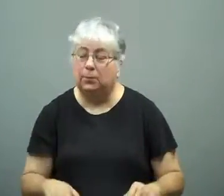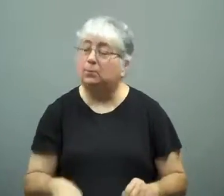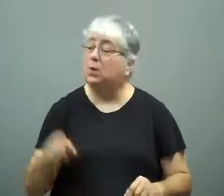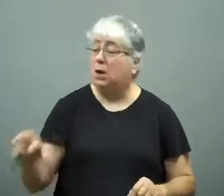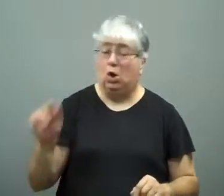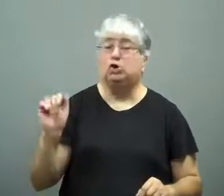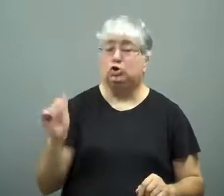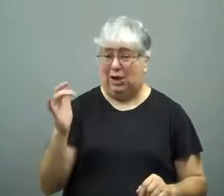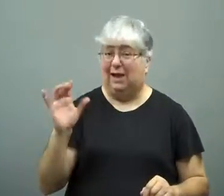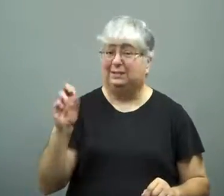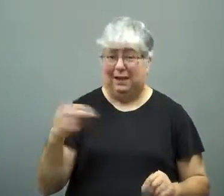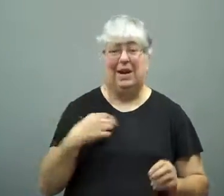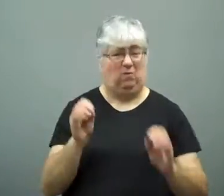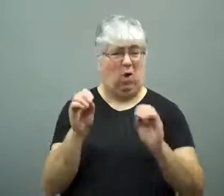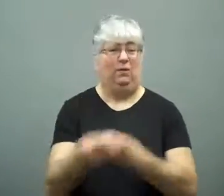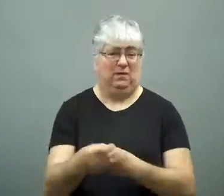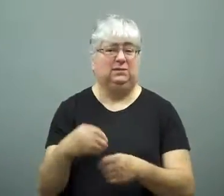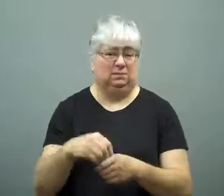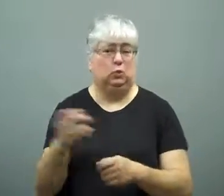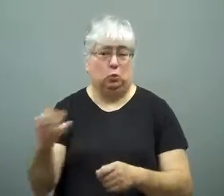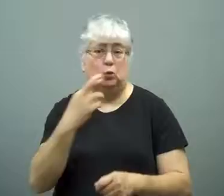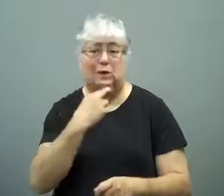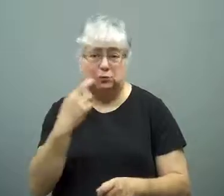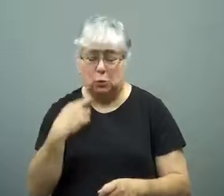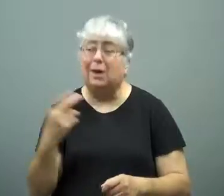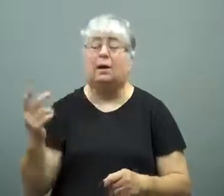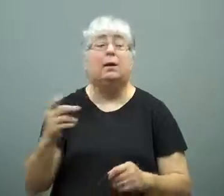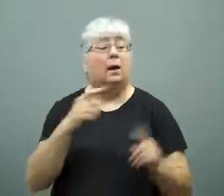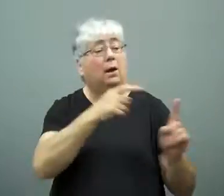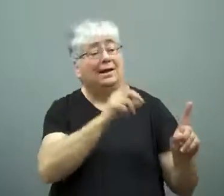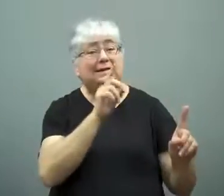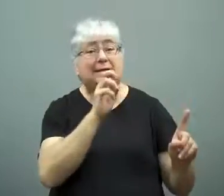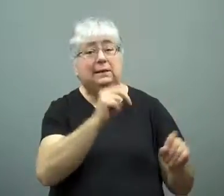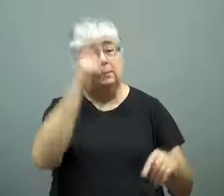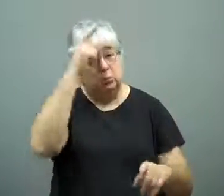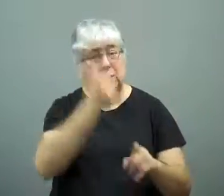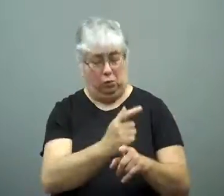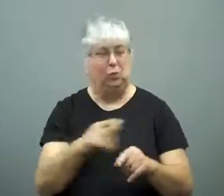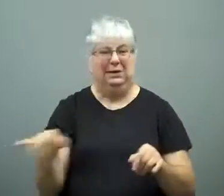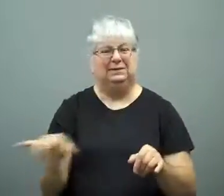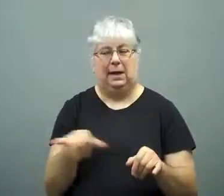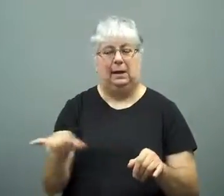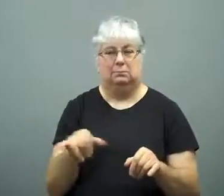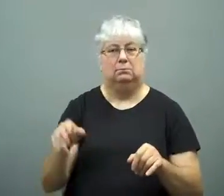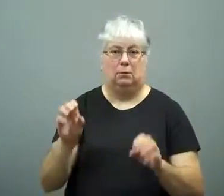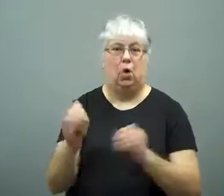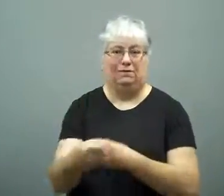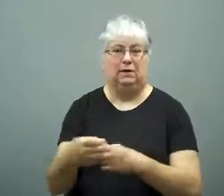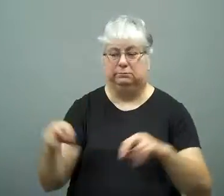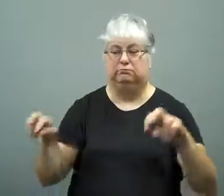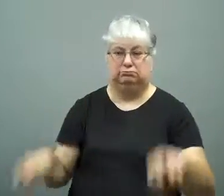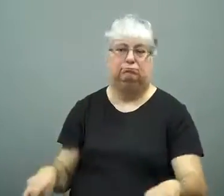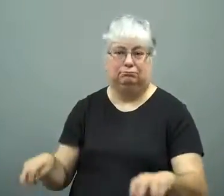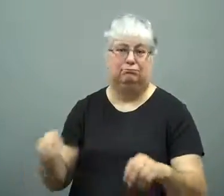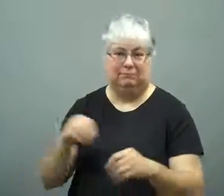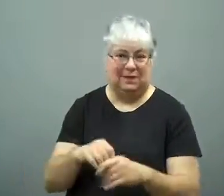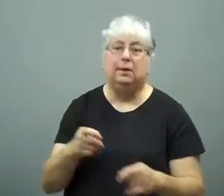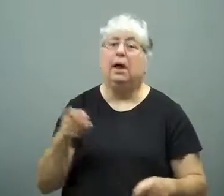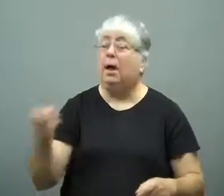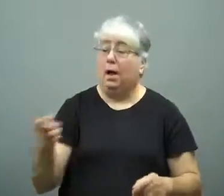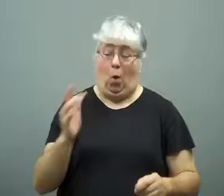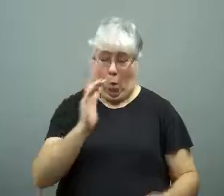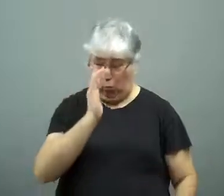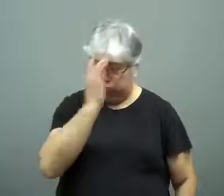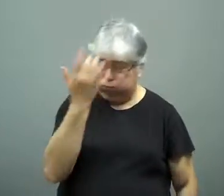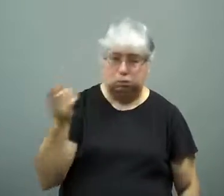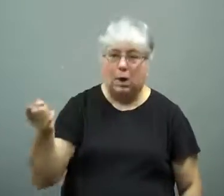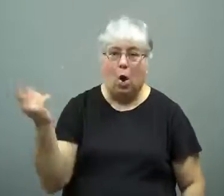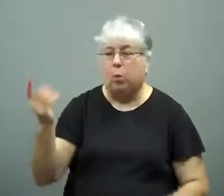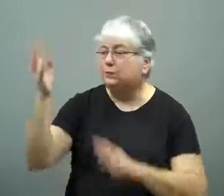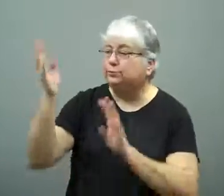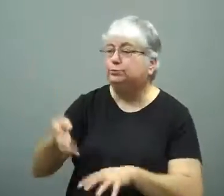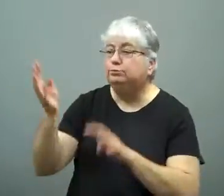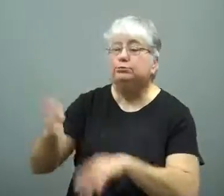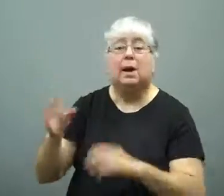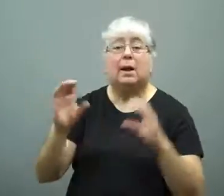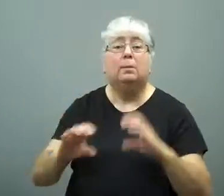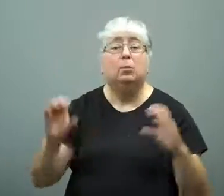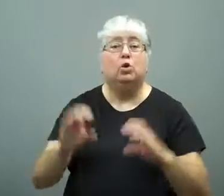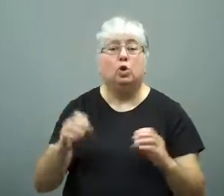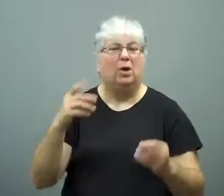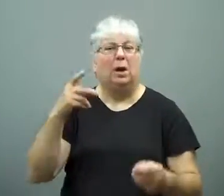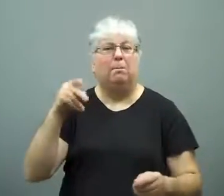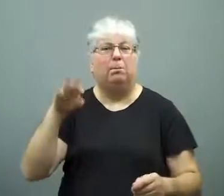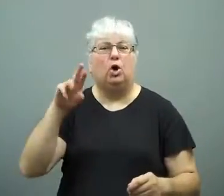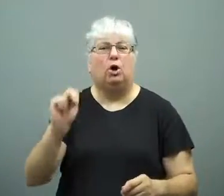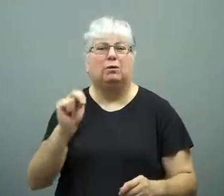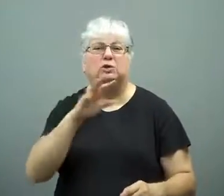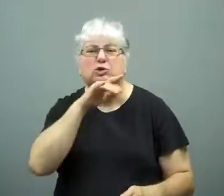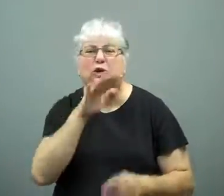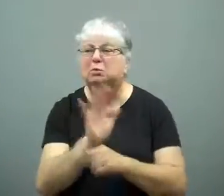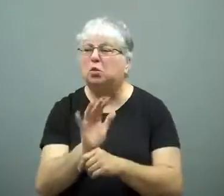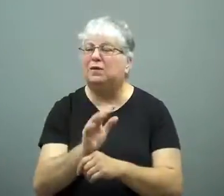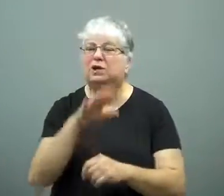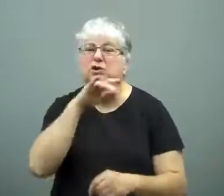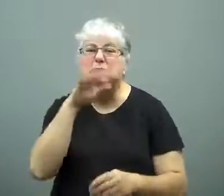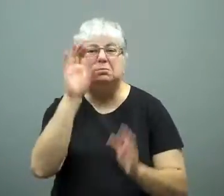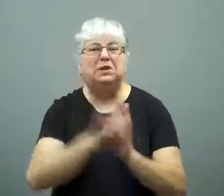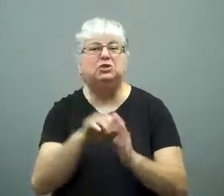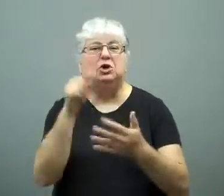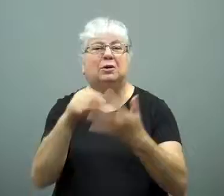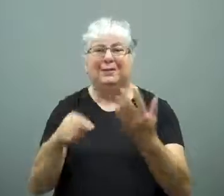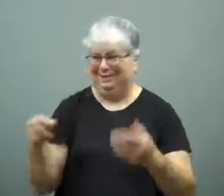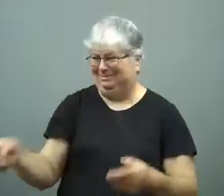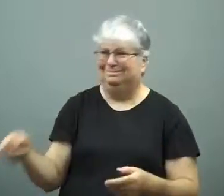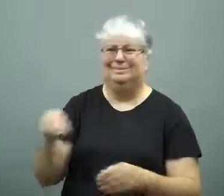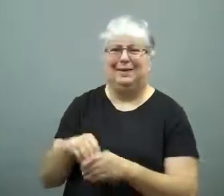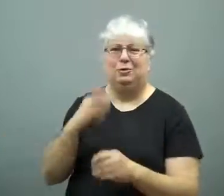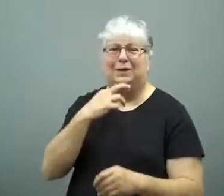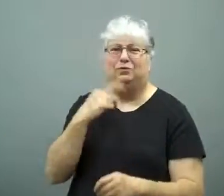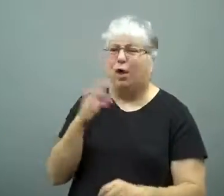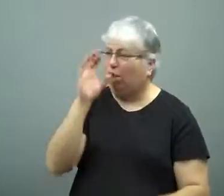Jackson shared an office with Deen's brother in the restaurant.